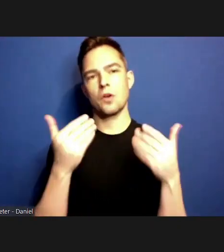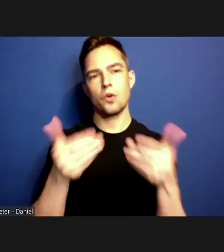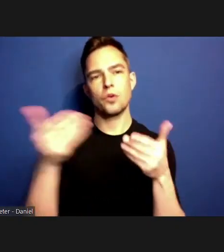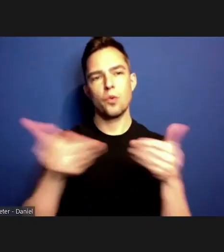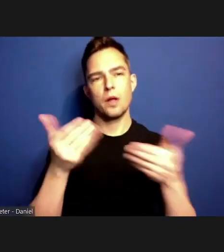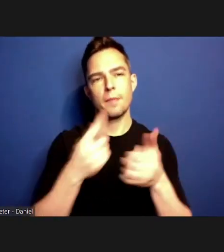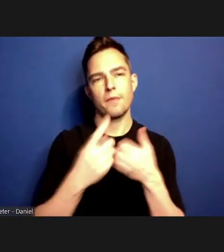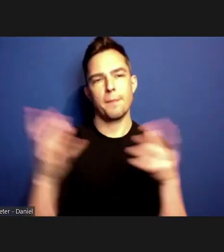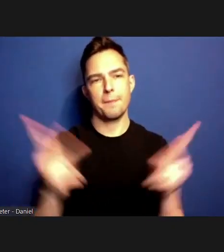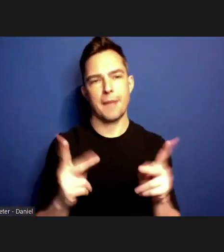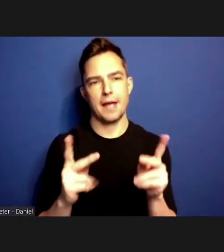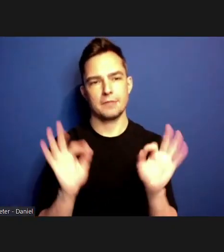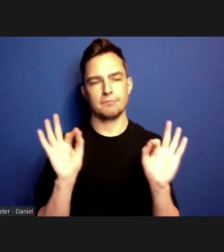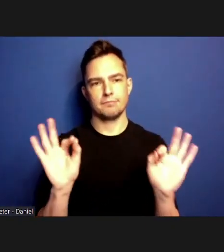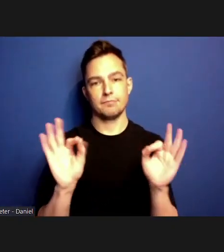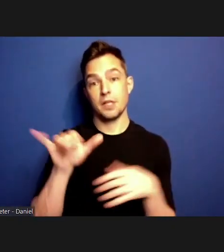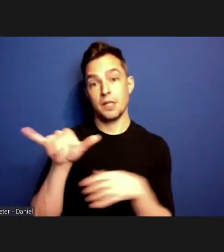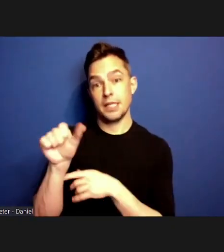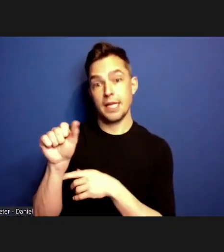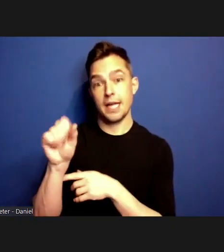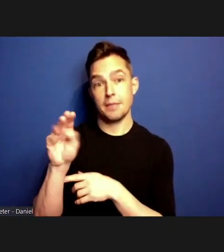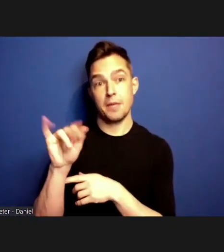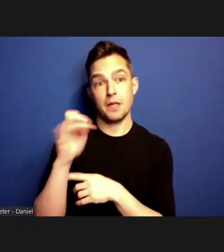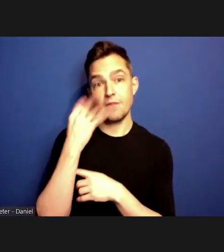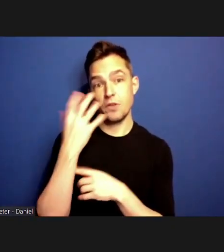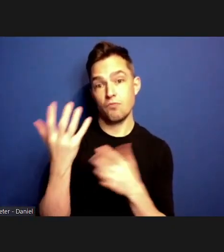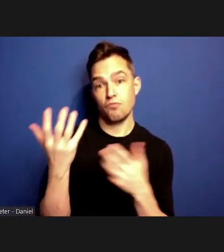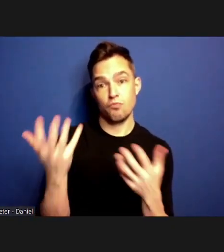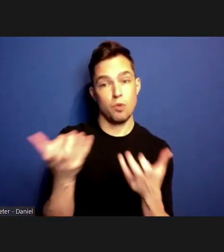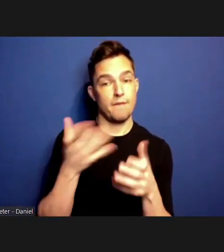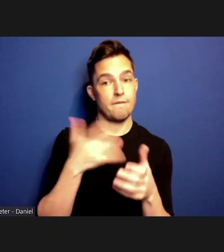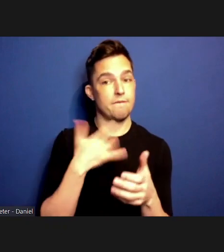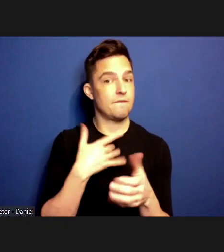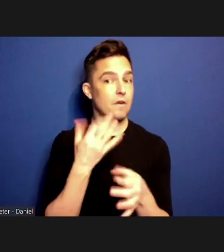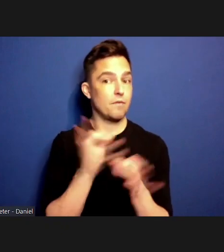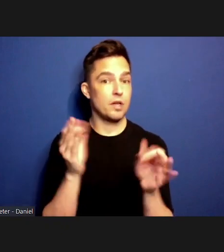back. And Yasmine, if you want to, feel free to begin now.